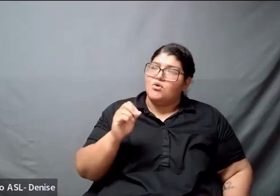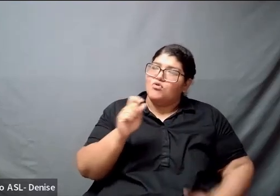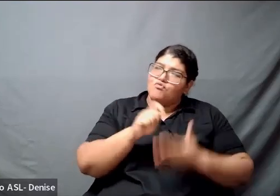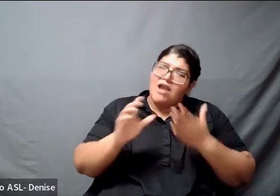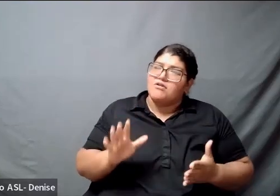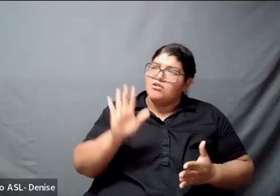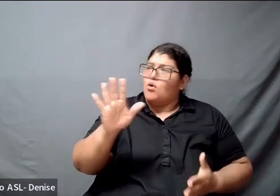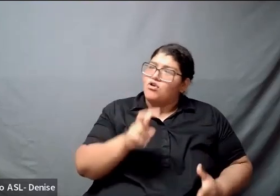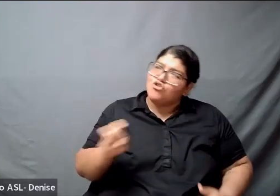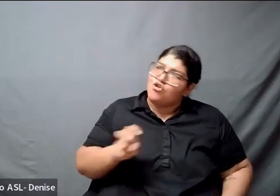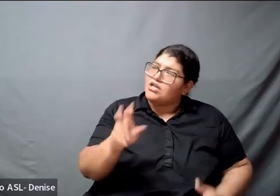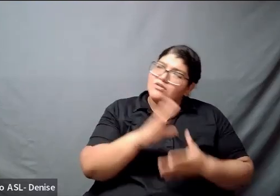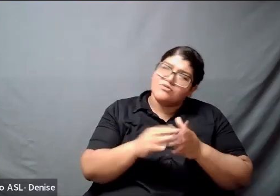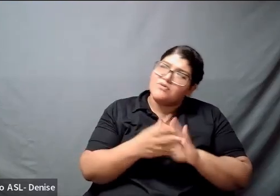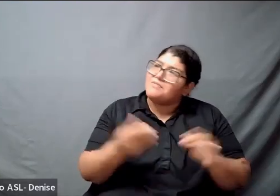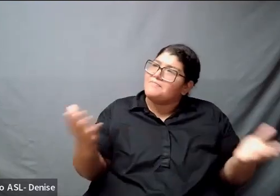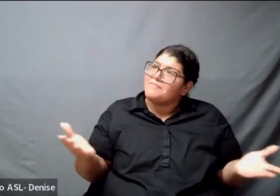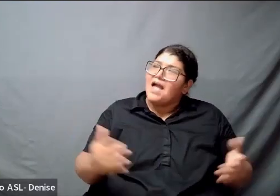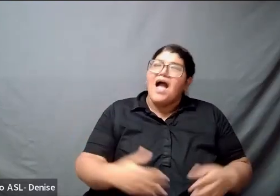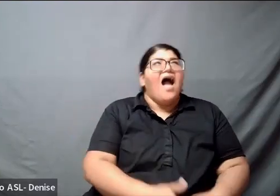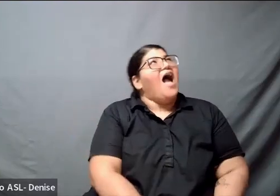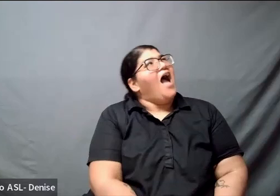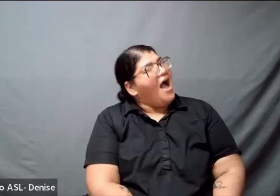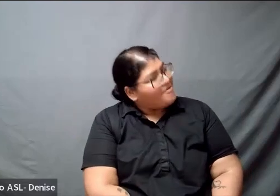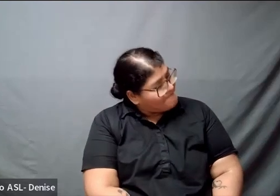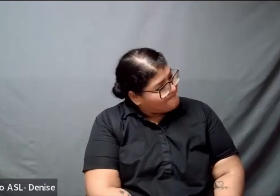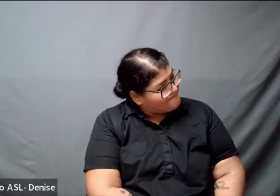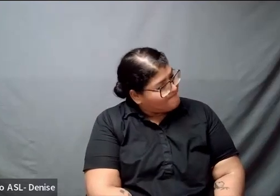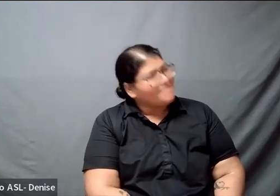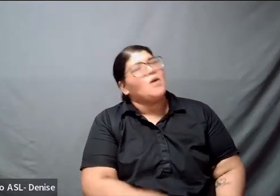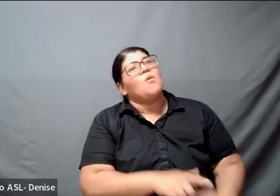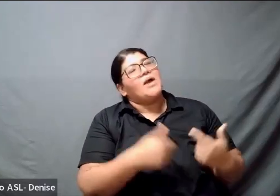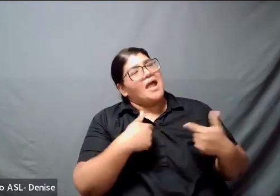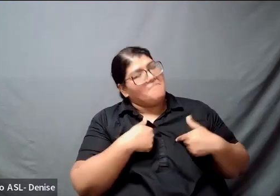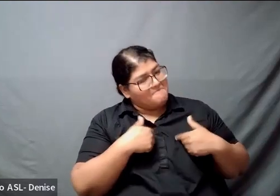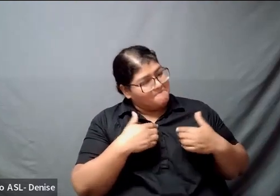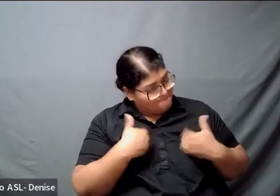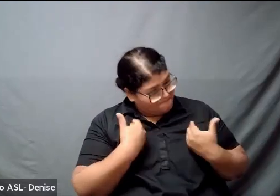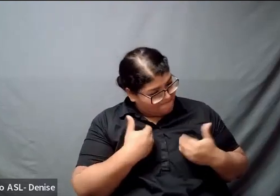So when I was young, much like when you were young, Tys,